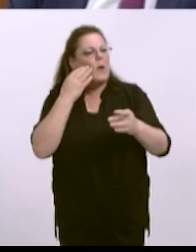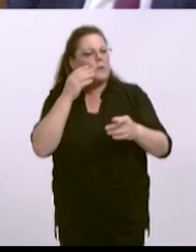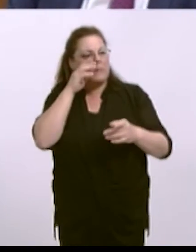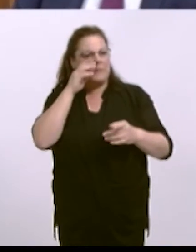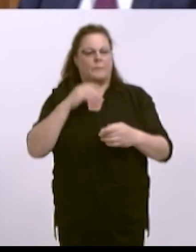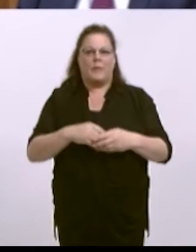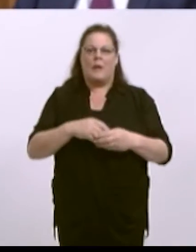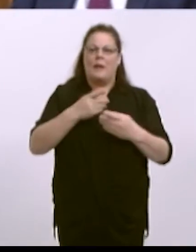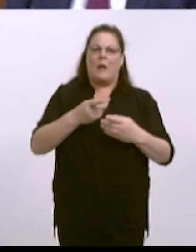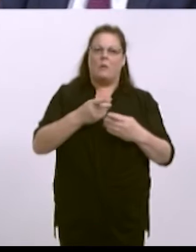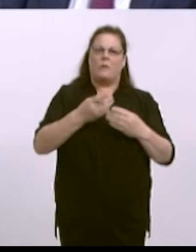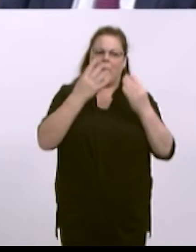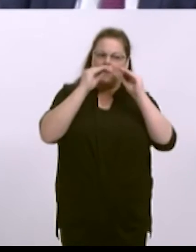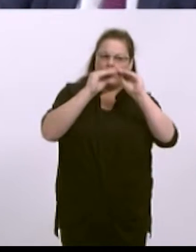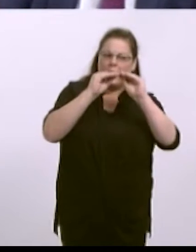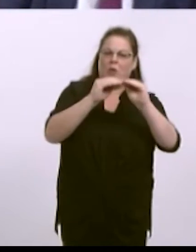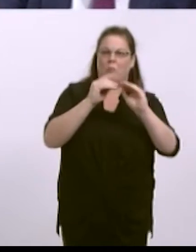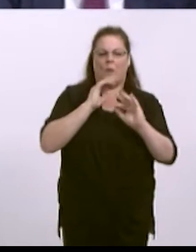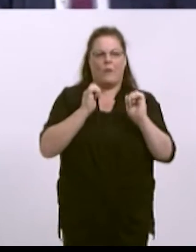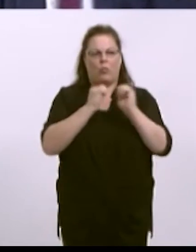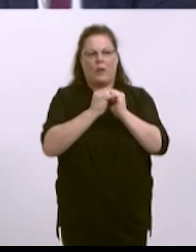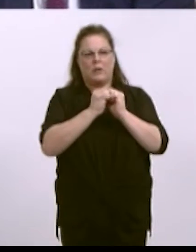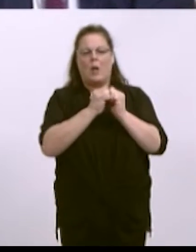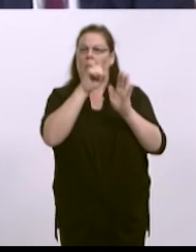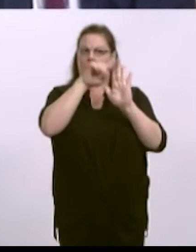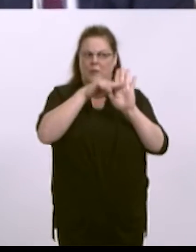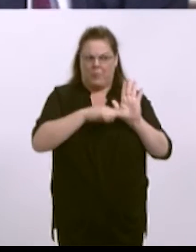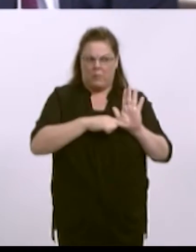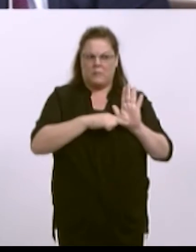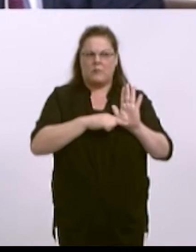has indicated the broad principles that weíll be following in response to the Diamond review,